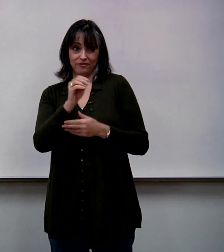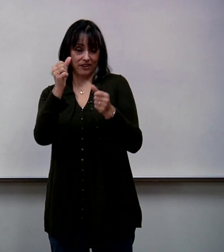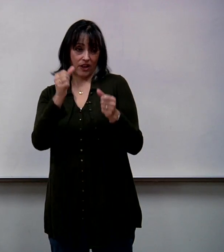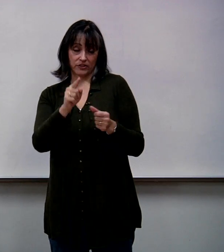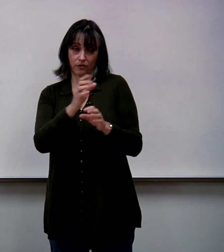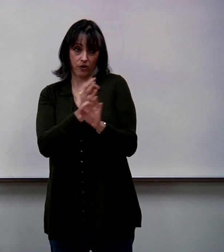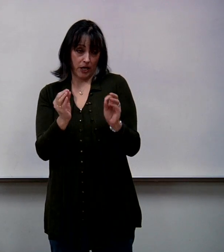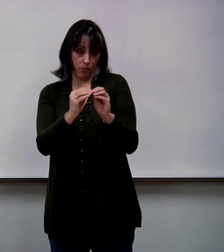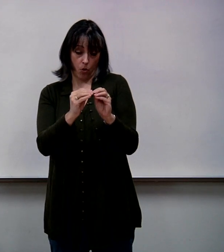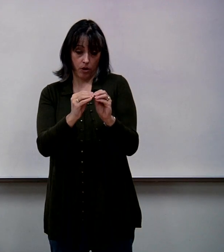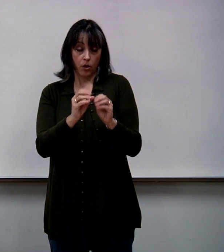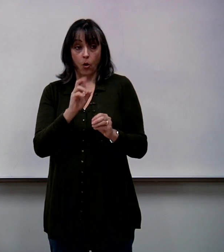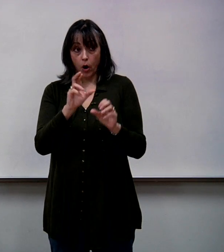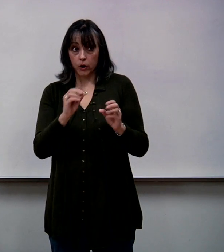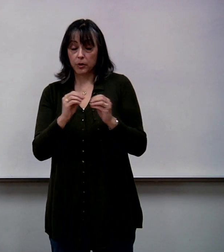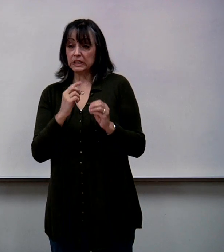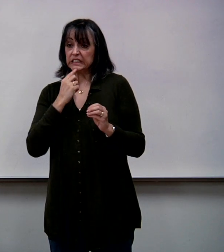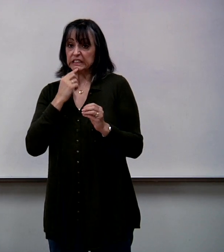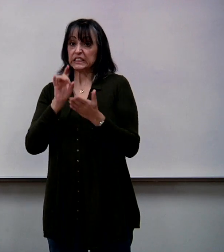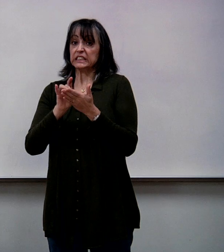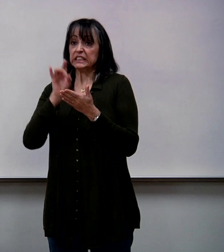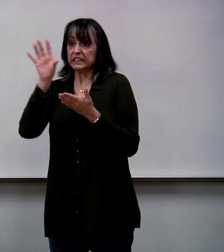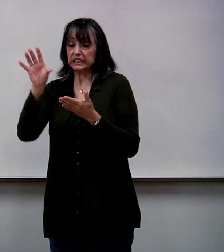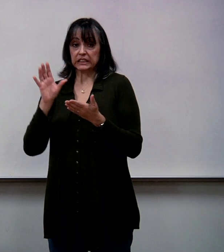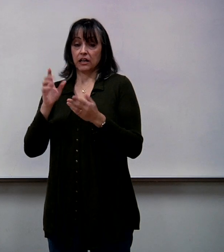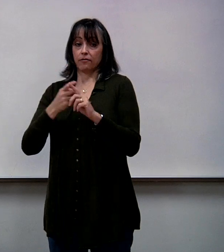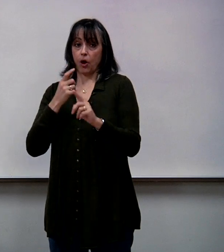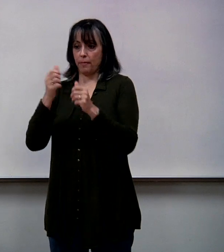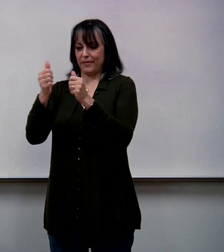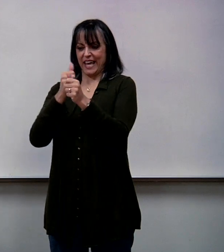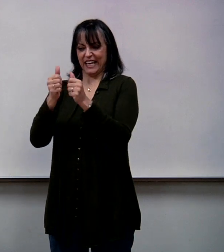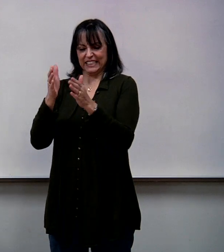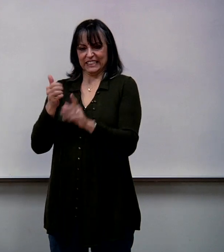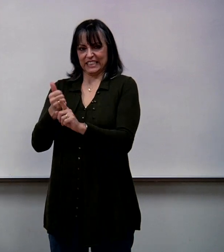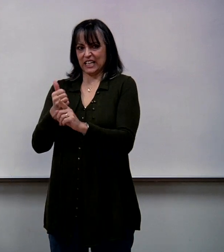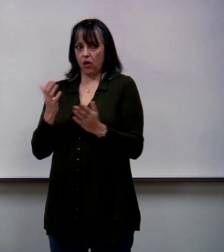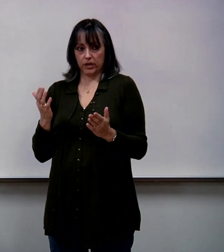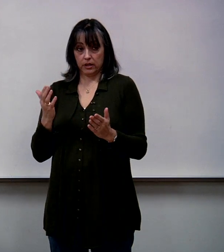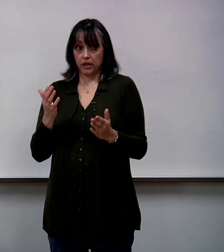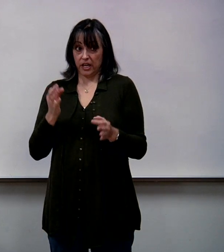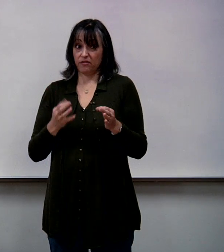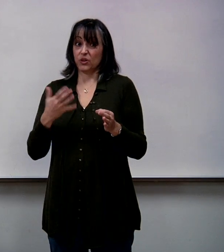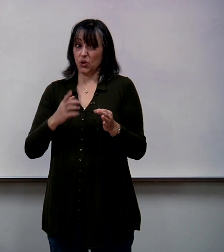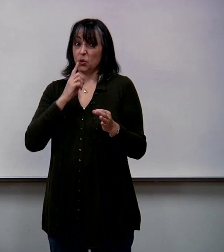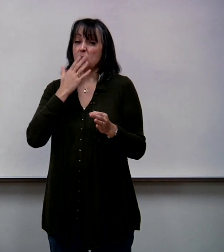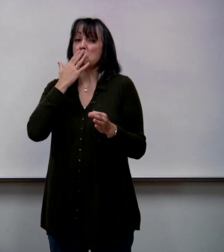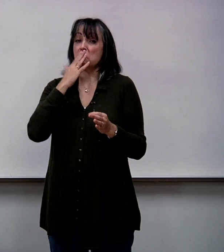all the way up to being expelled from candidacy. So if you break the rules in a really big way, the Elections Committee does have